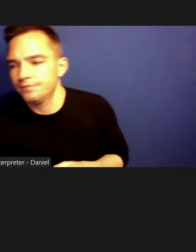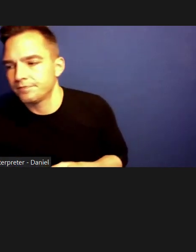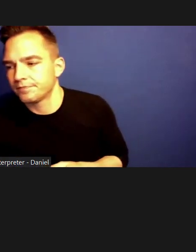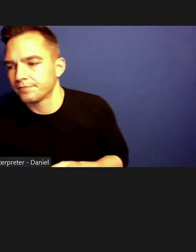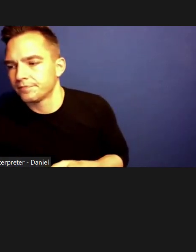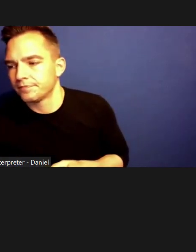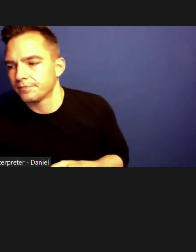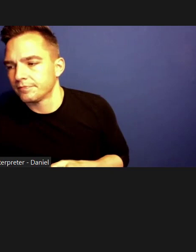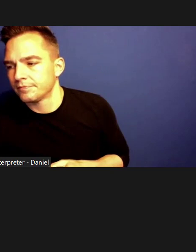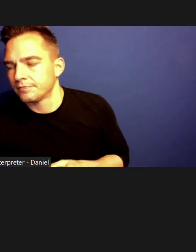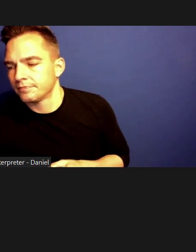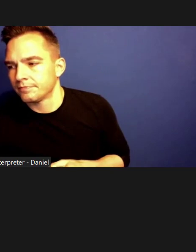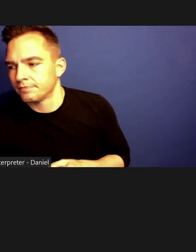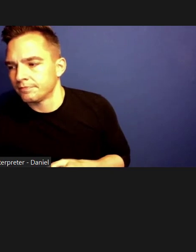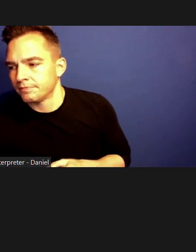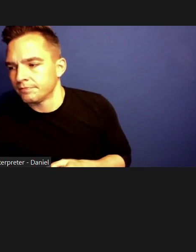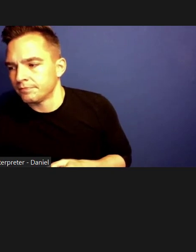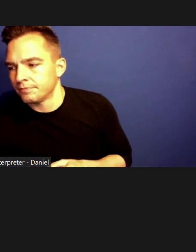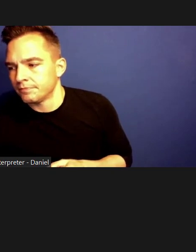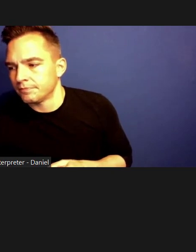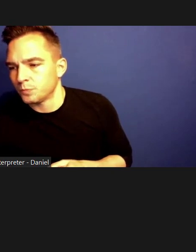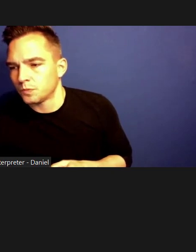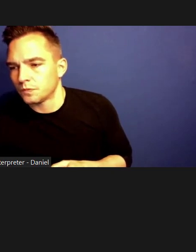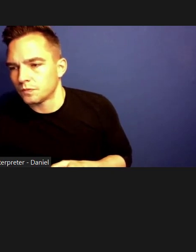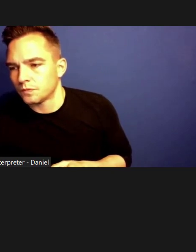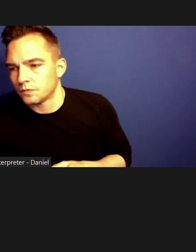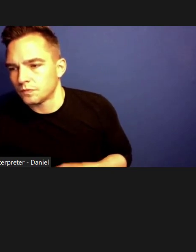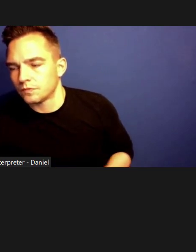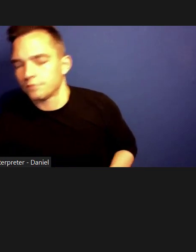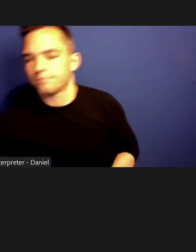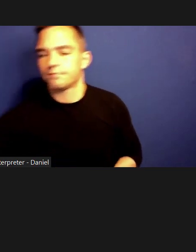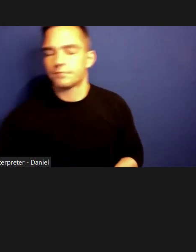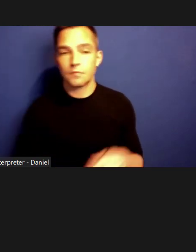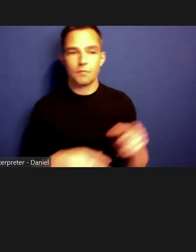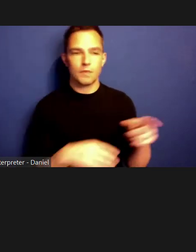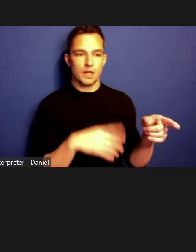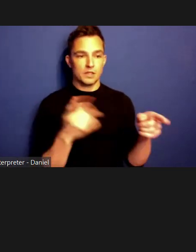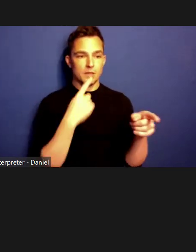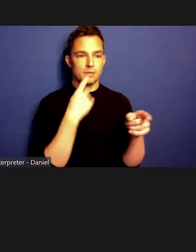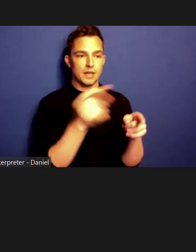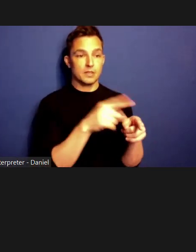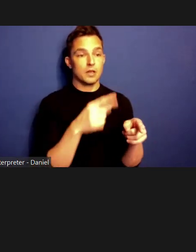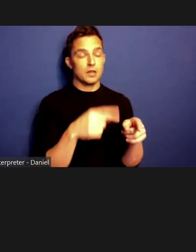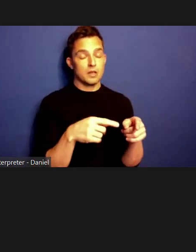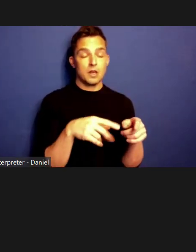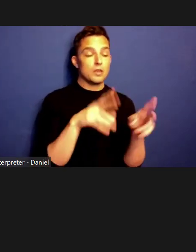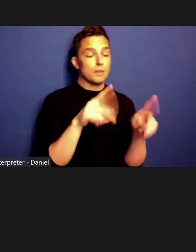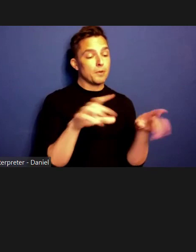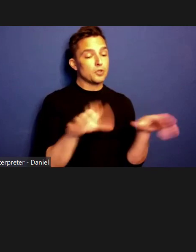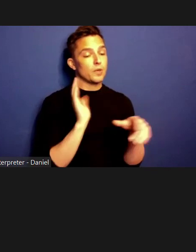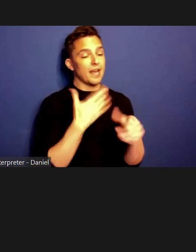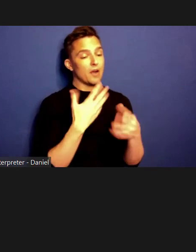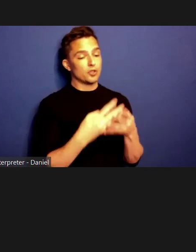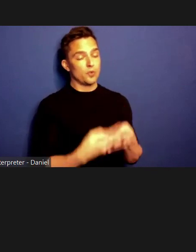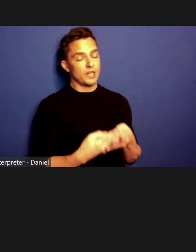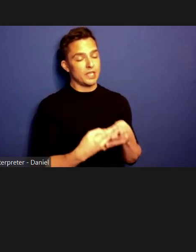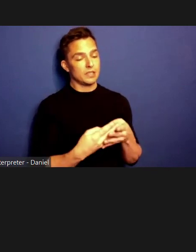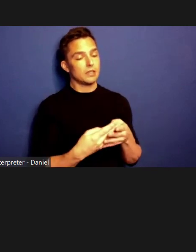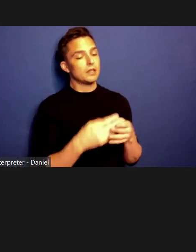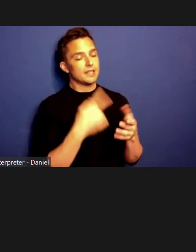Here's somebody that is saying the person who is doing our screening says the equipment needs servicing.